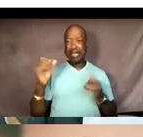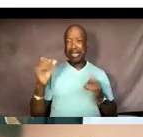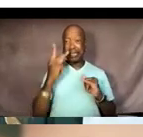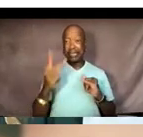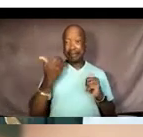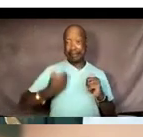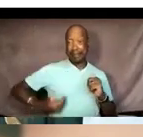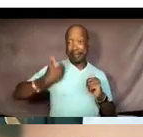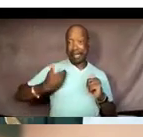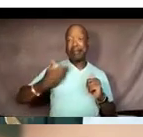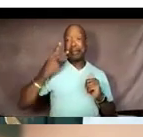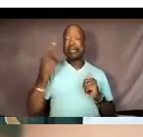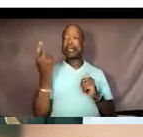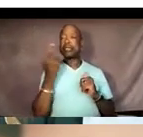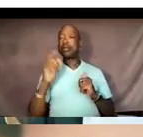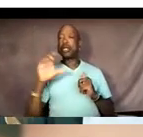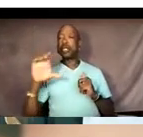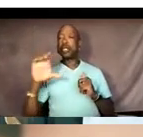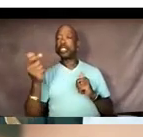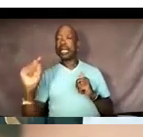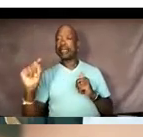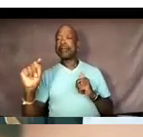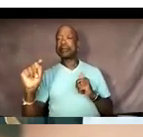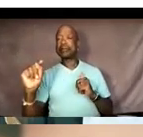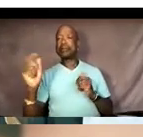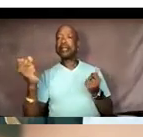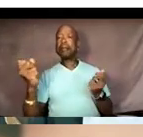I'm seeing someone in the chats okay I'm seeing many people saying okay I think we're good thank